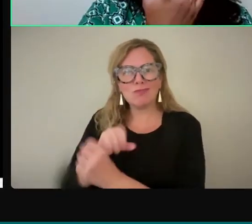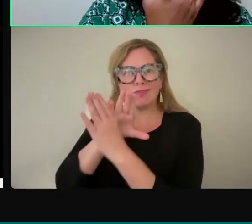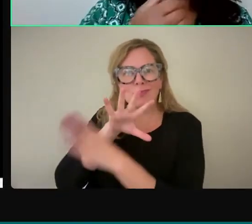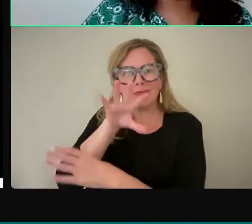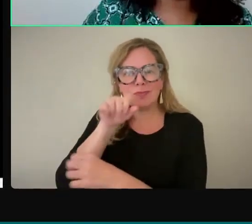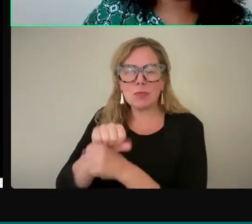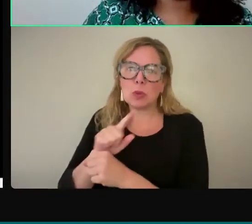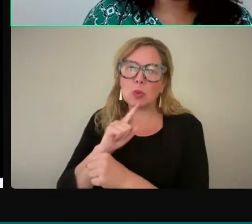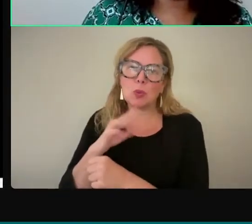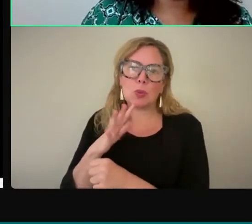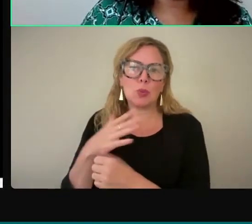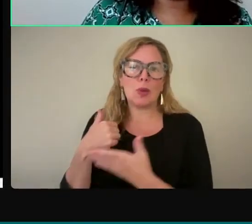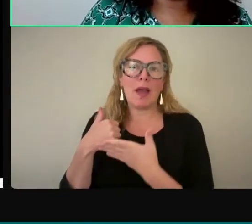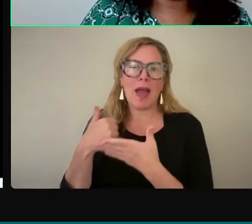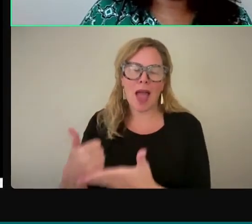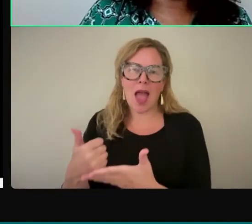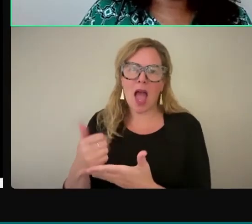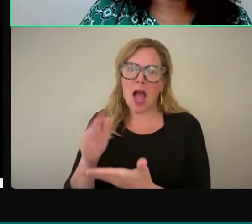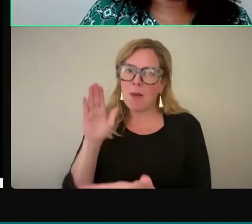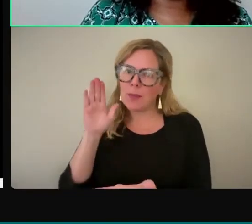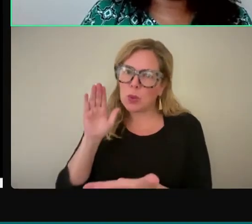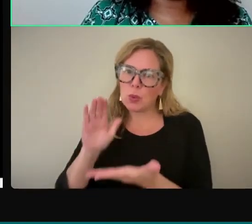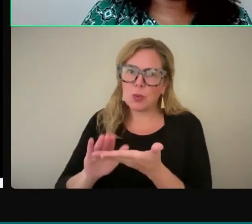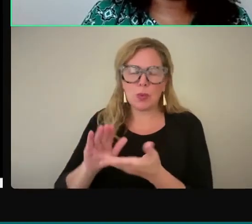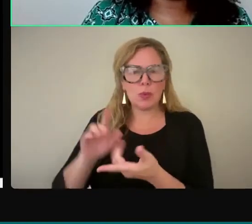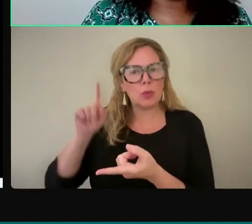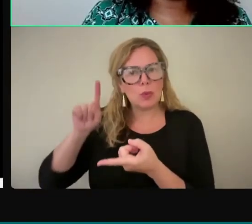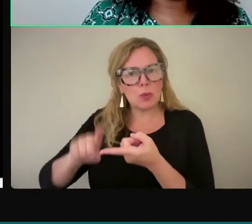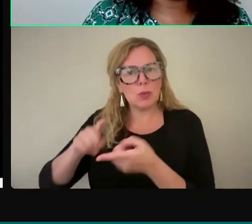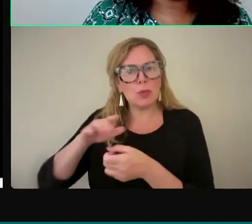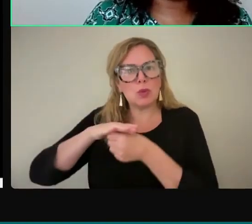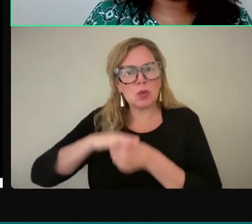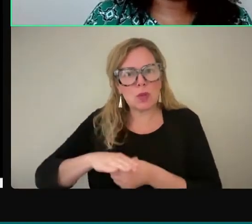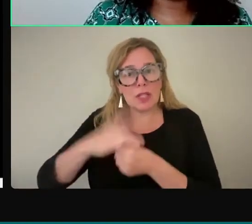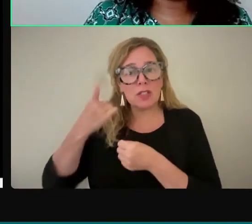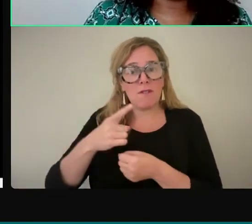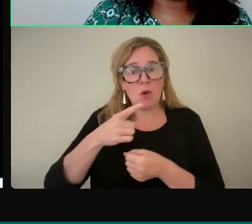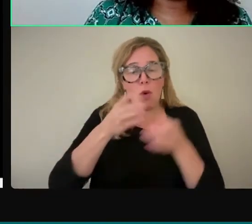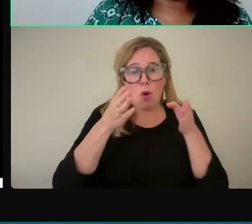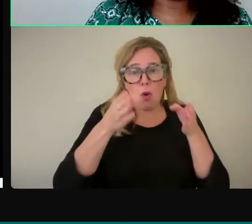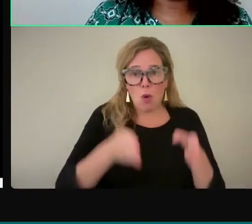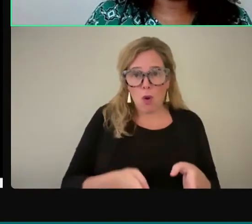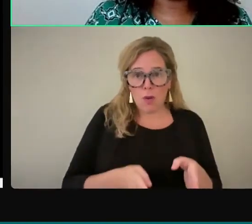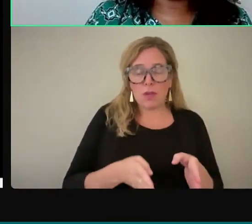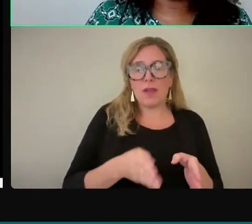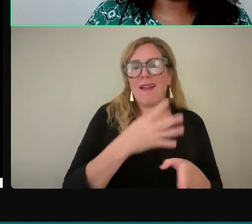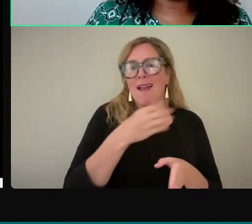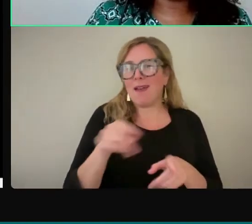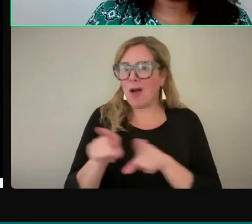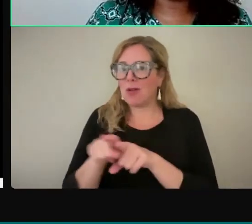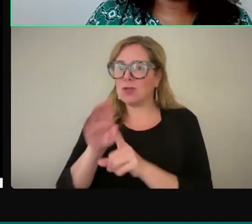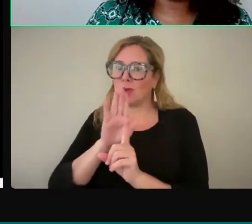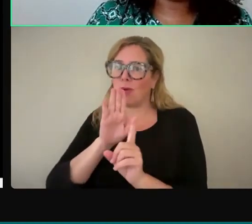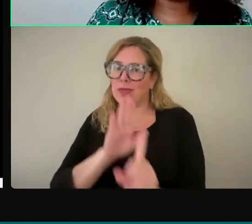stress for the caregiver as well. >> Ty Lewis: I've used telehealth for the last year to make her appointments, and it has been such a blessing to me.